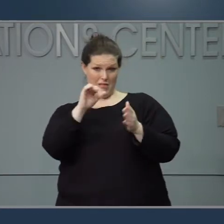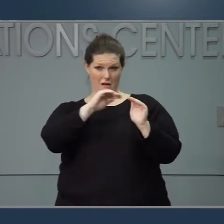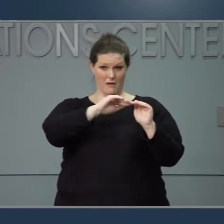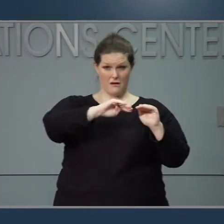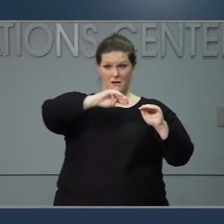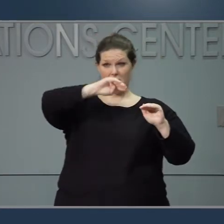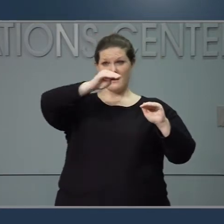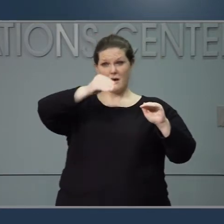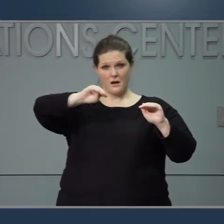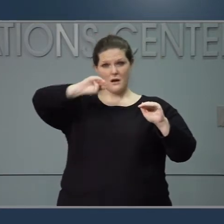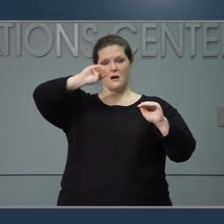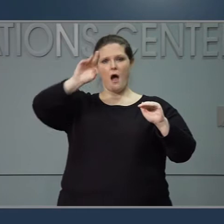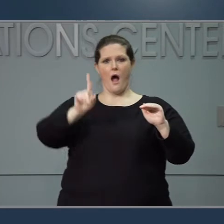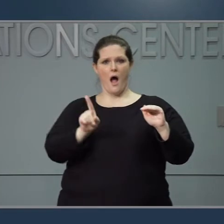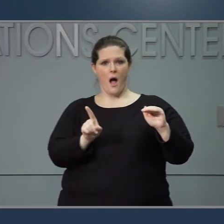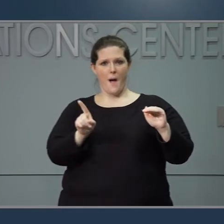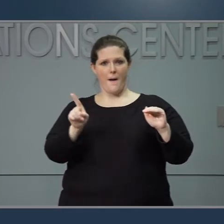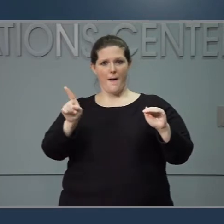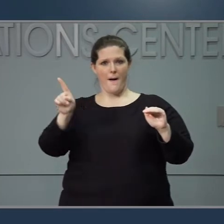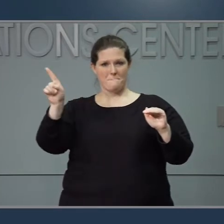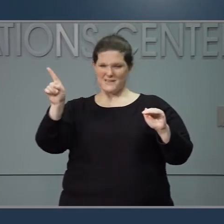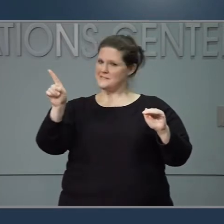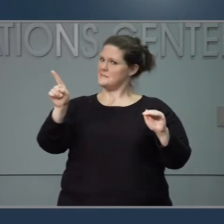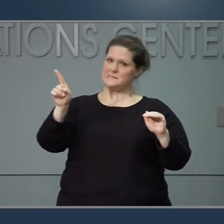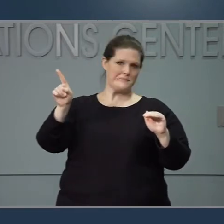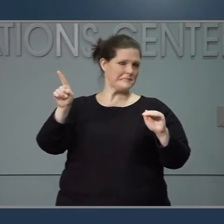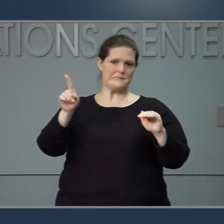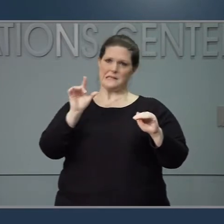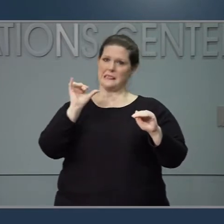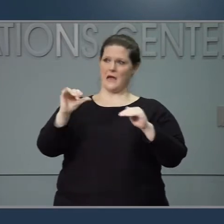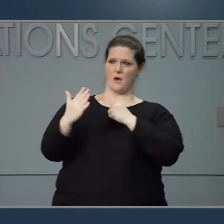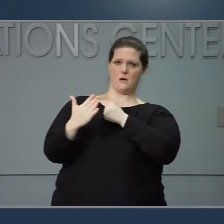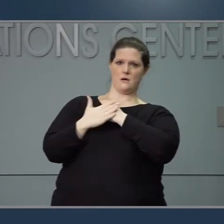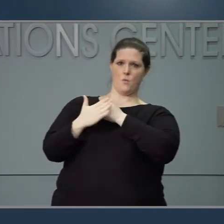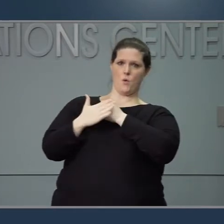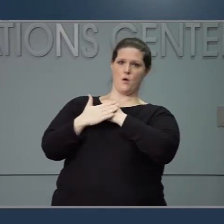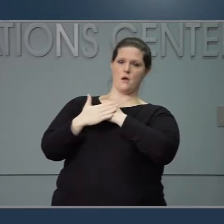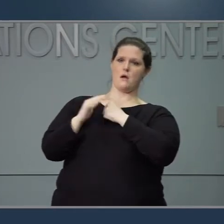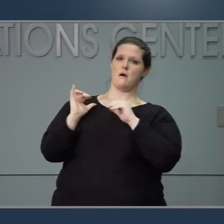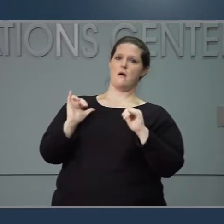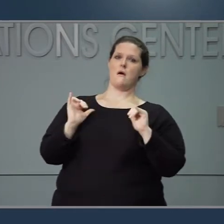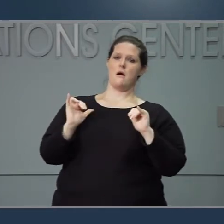PERO DESPUÉS MINTIÓ AL PÚBLICO, QUE NO SERVÍAN LAS MASCARILLAS,